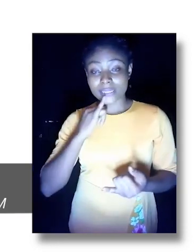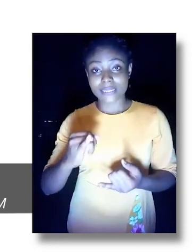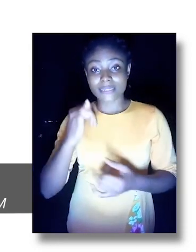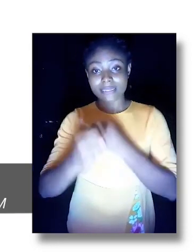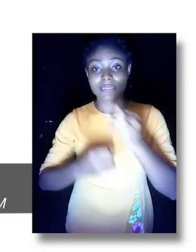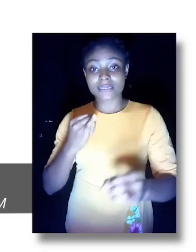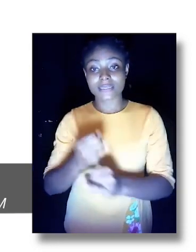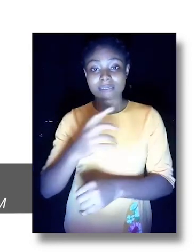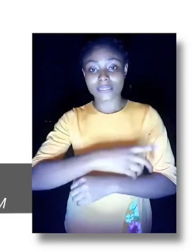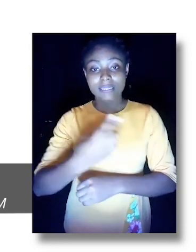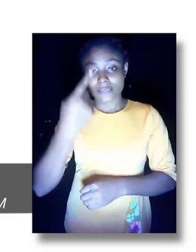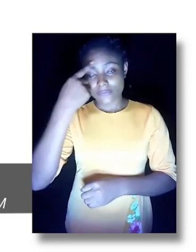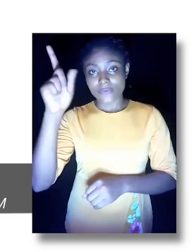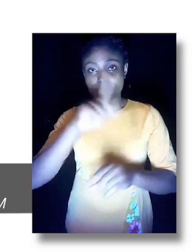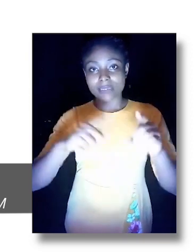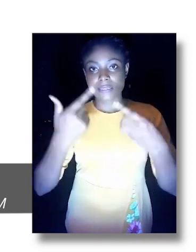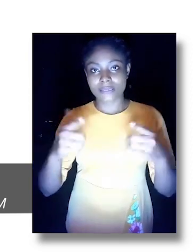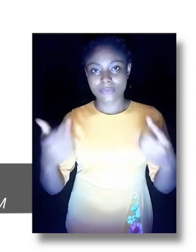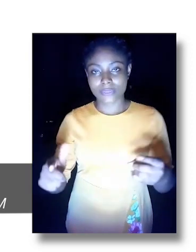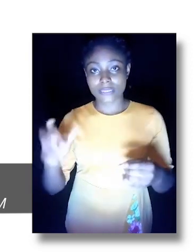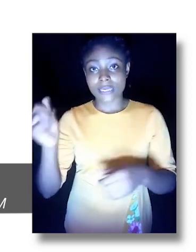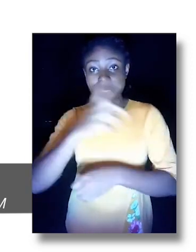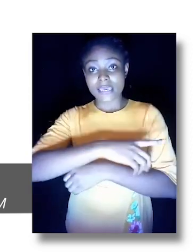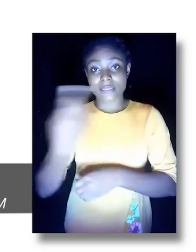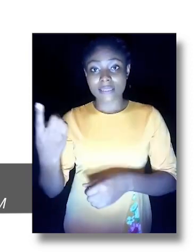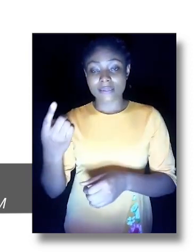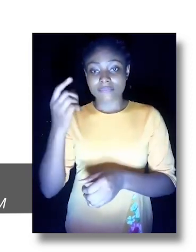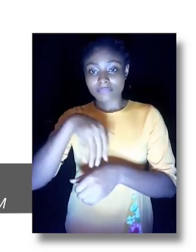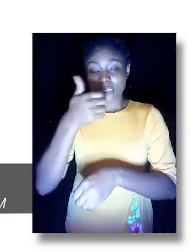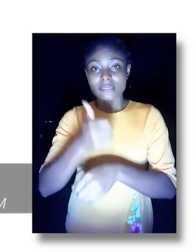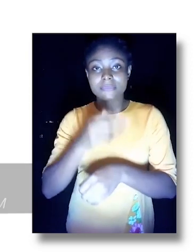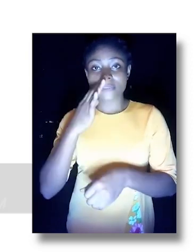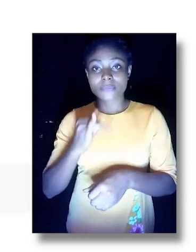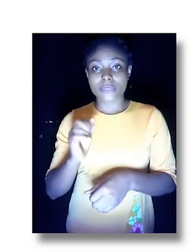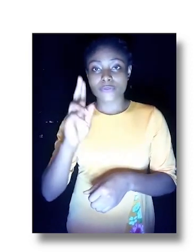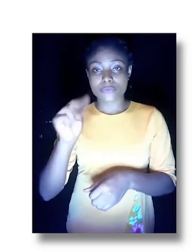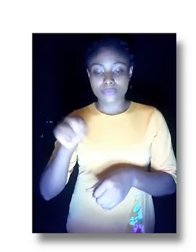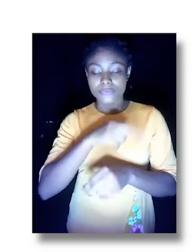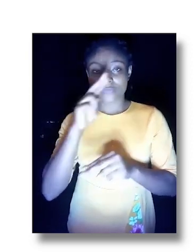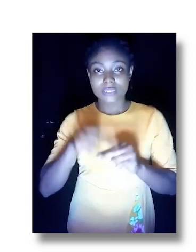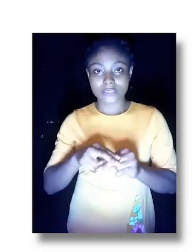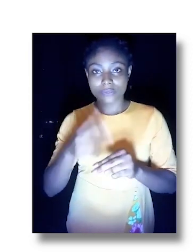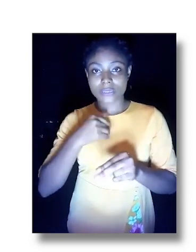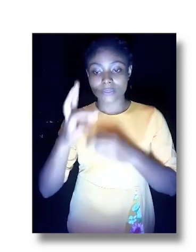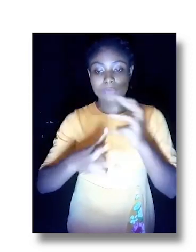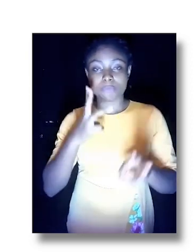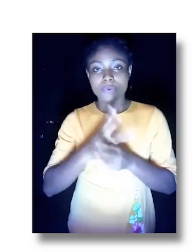Today is the International Day of Sign Languages – a day set aside by the United Nations